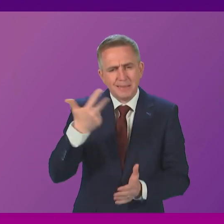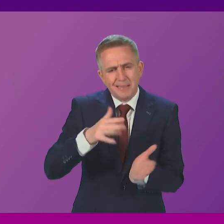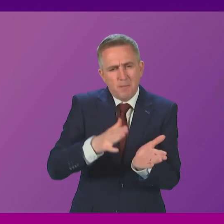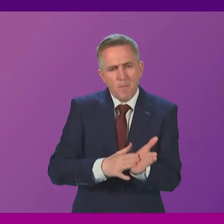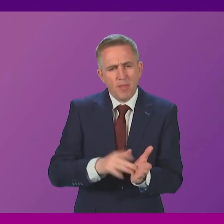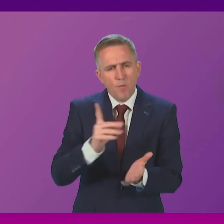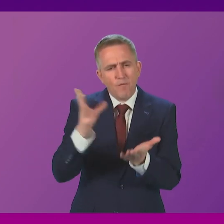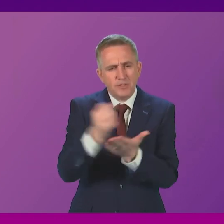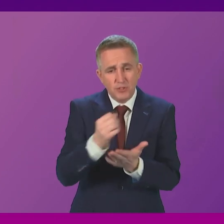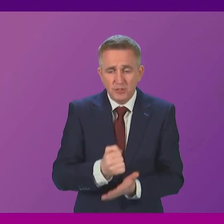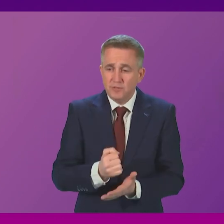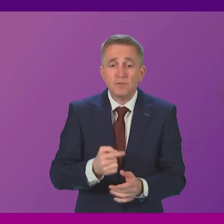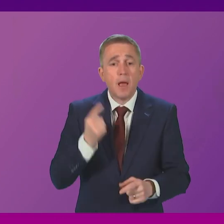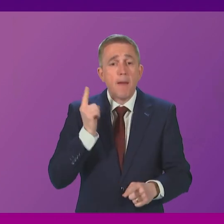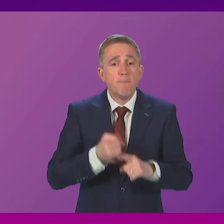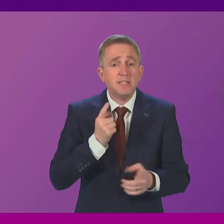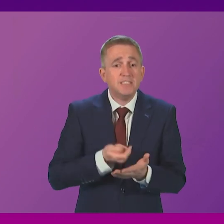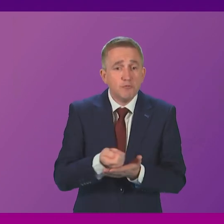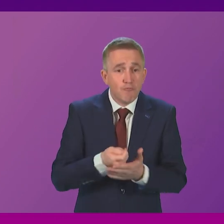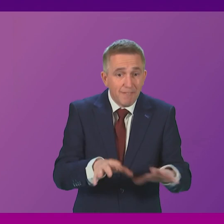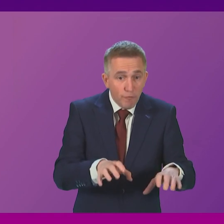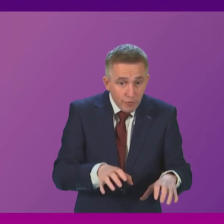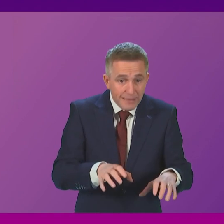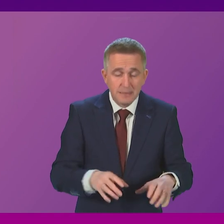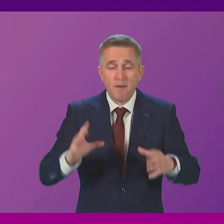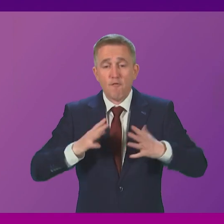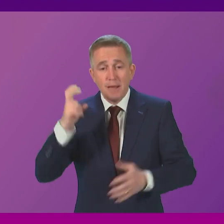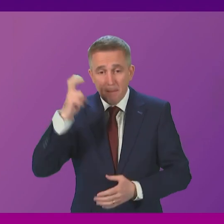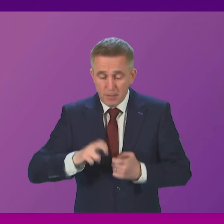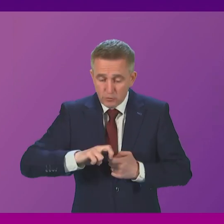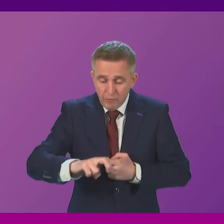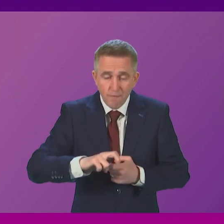That includes an emergency rent freeze, free bus travel for young people, record funding